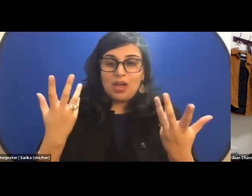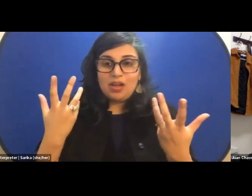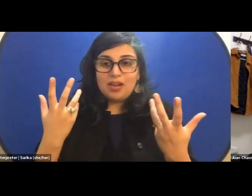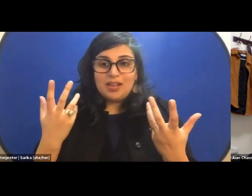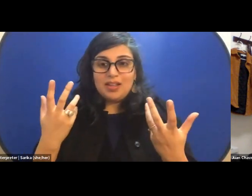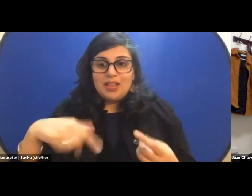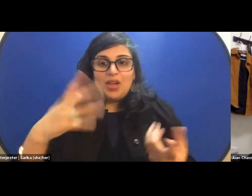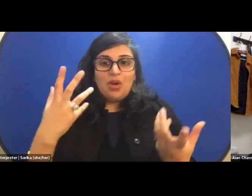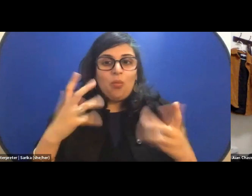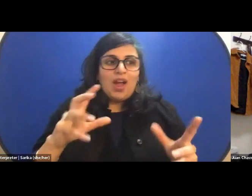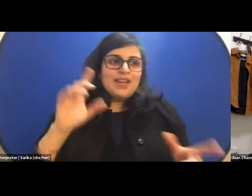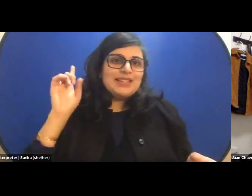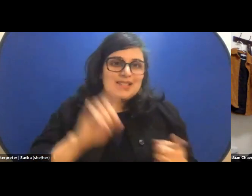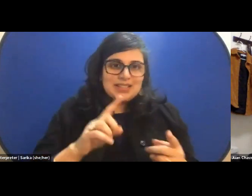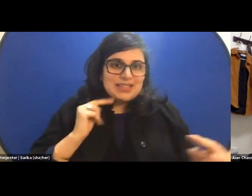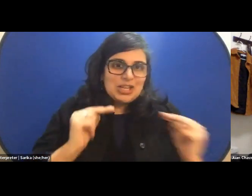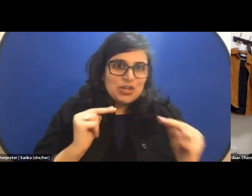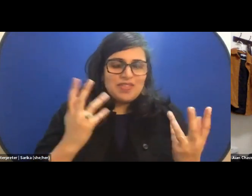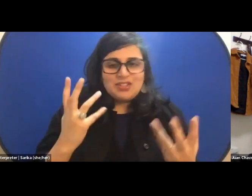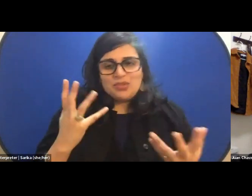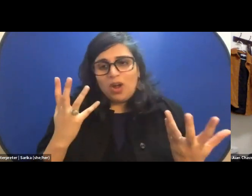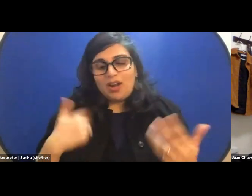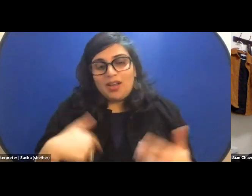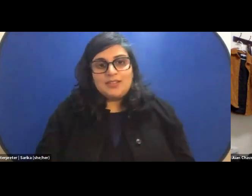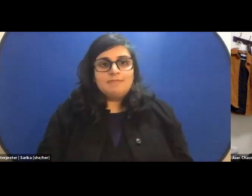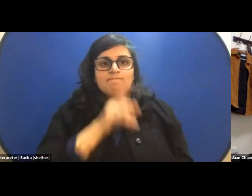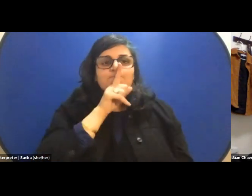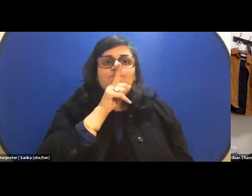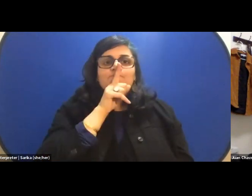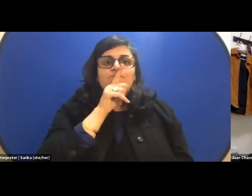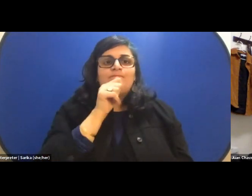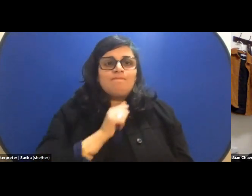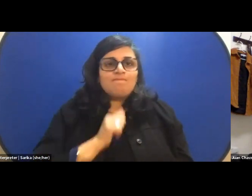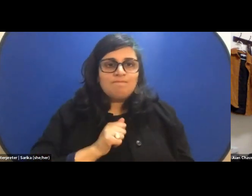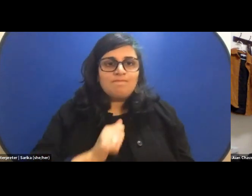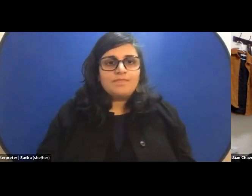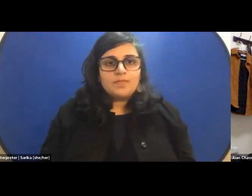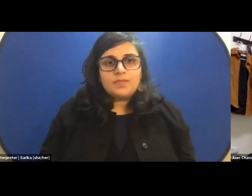at our heads. And because the people at the top don't want to actually